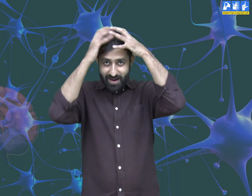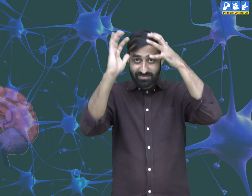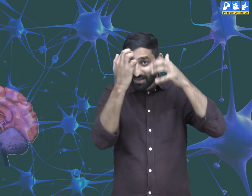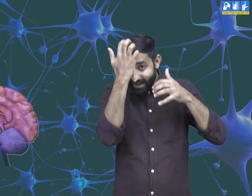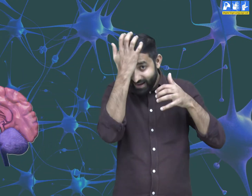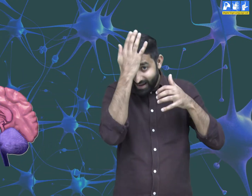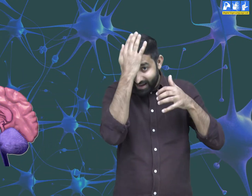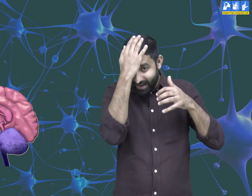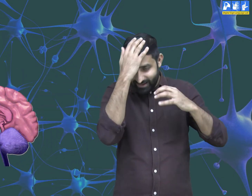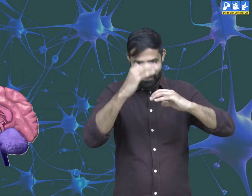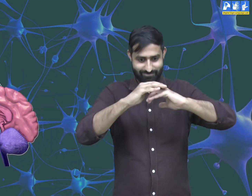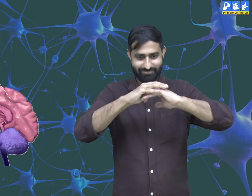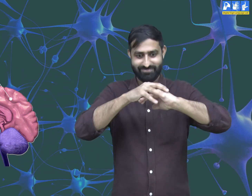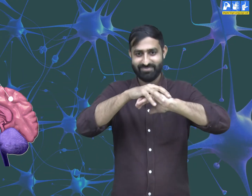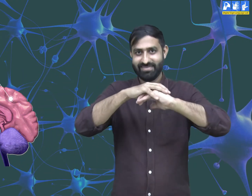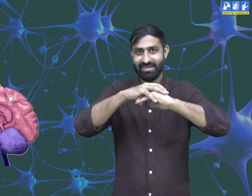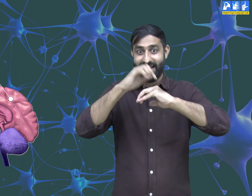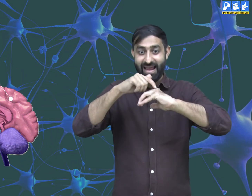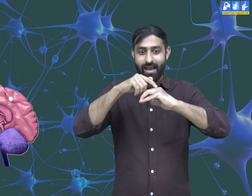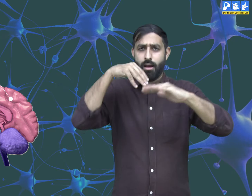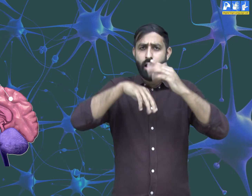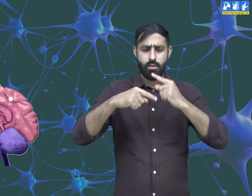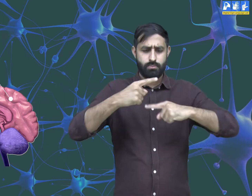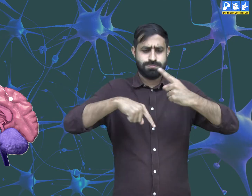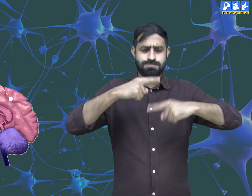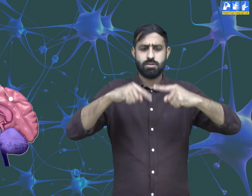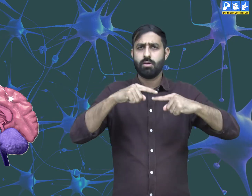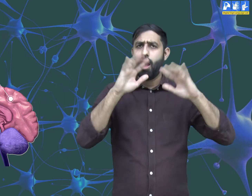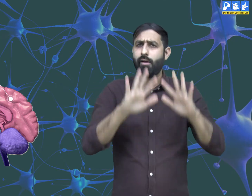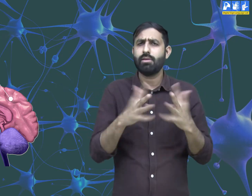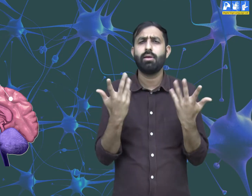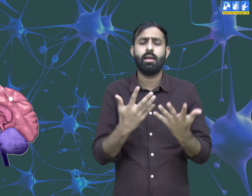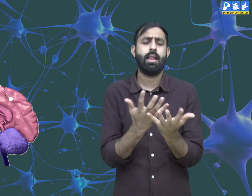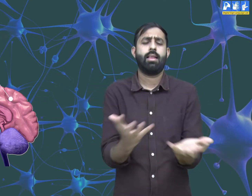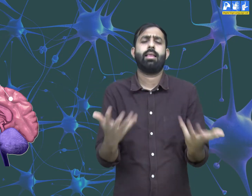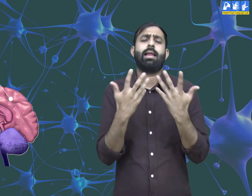The forebrain is the thinking brain.